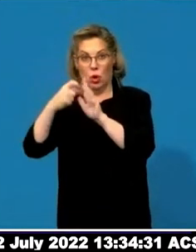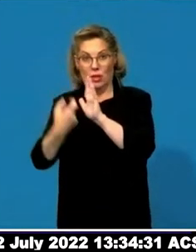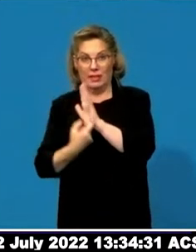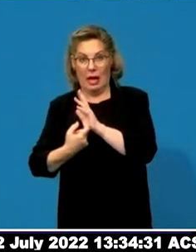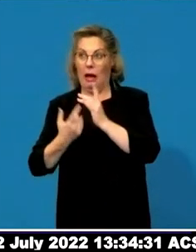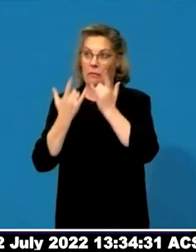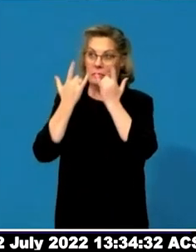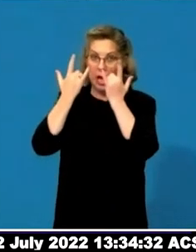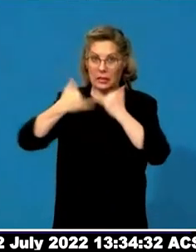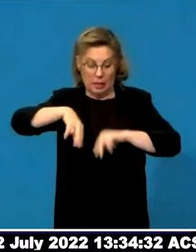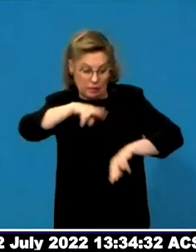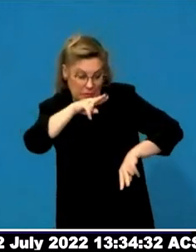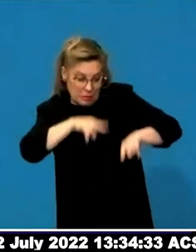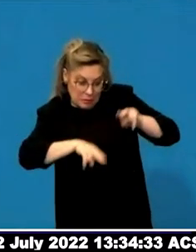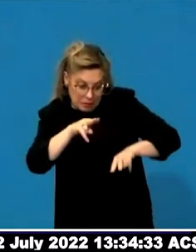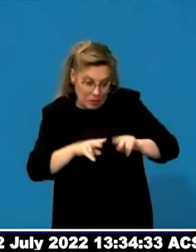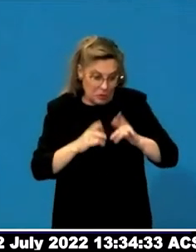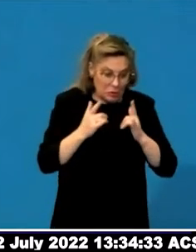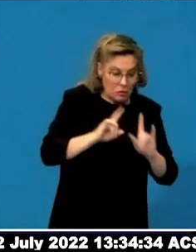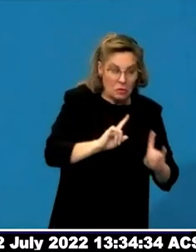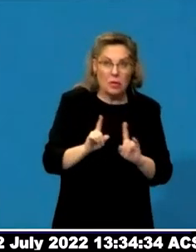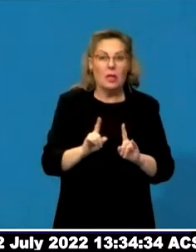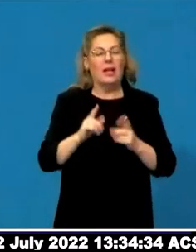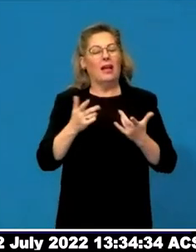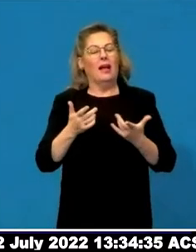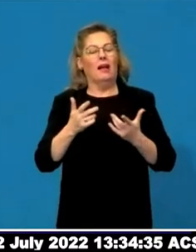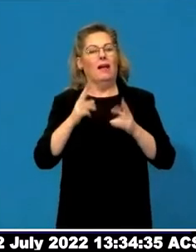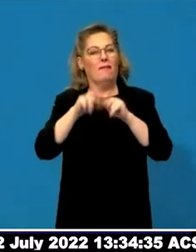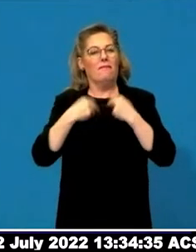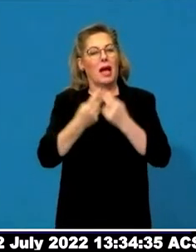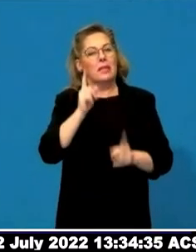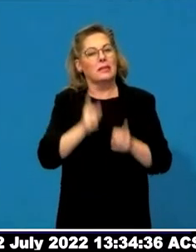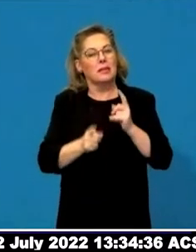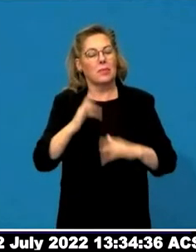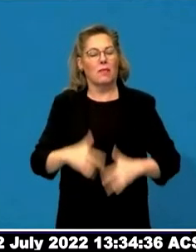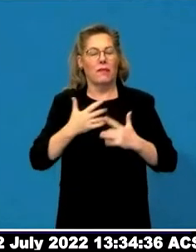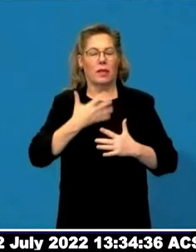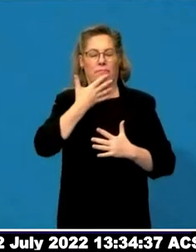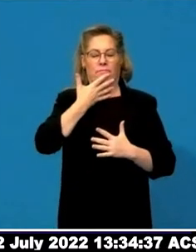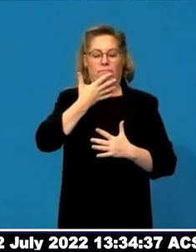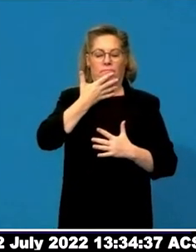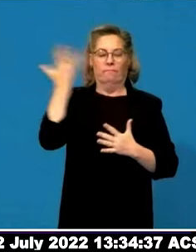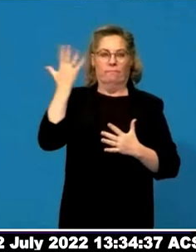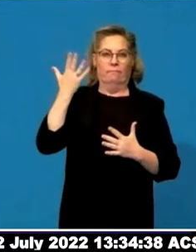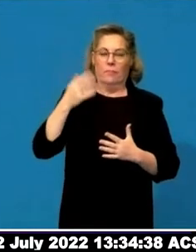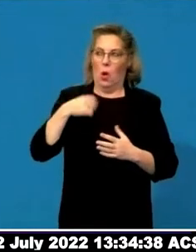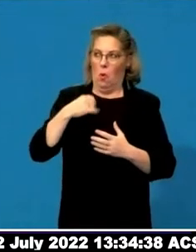If a child has a disability, sometimes families are concerned that people in the community might blame them